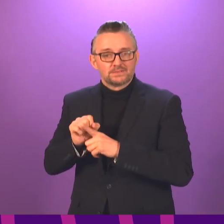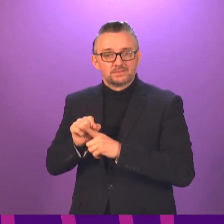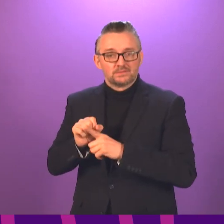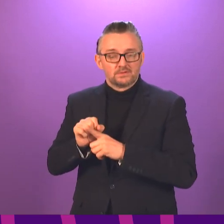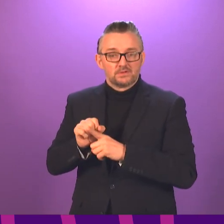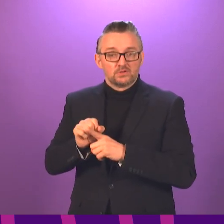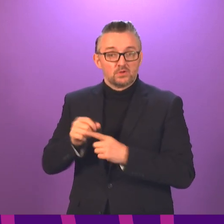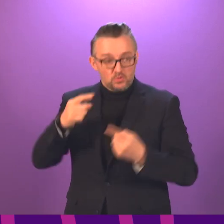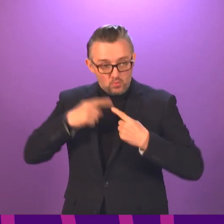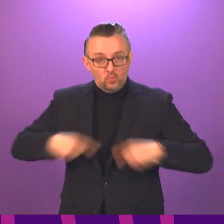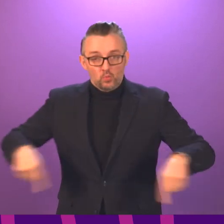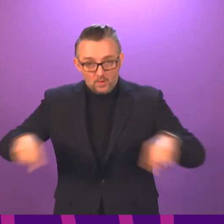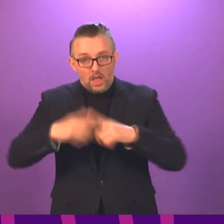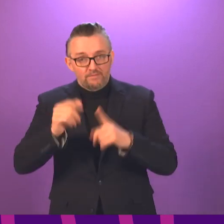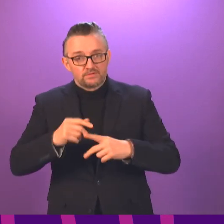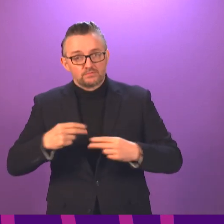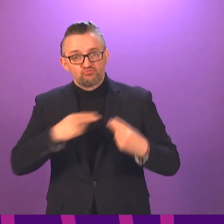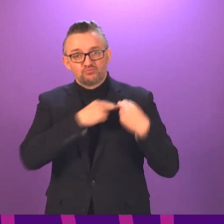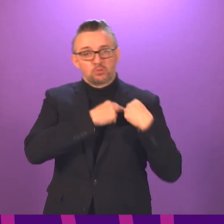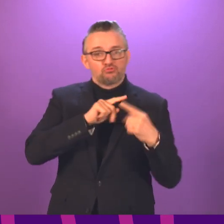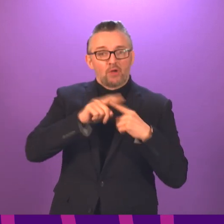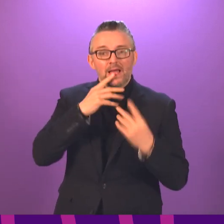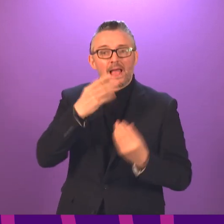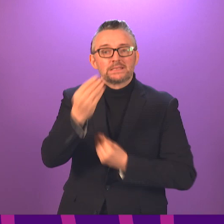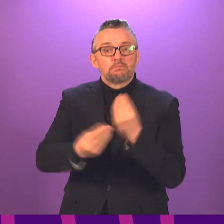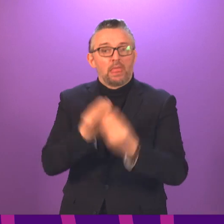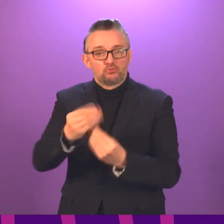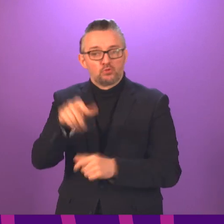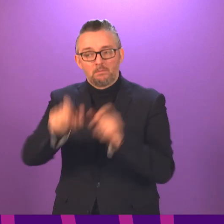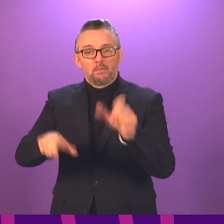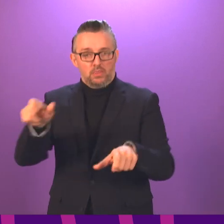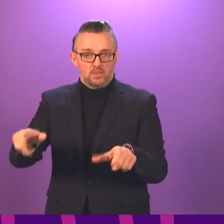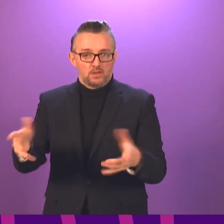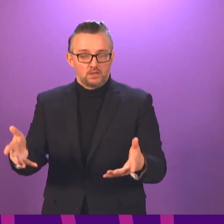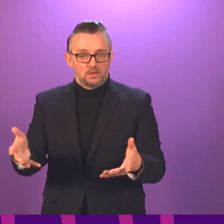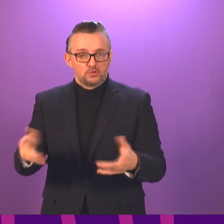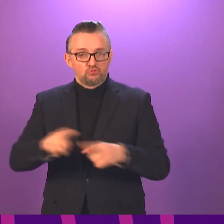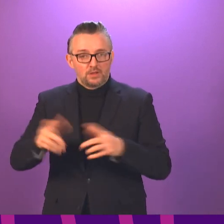all have a responsibility to explain that to our constituents and to encourage people